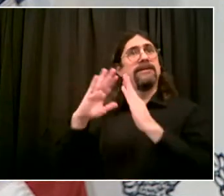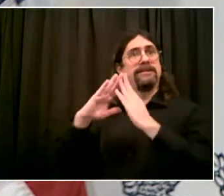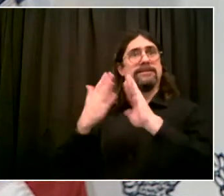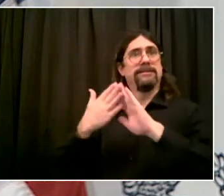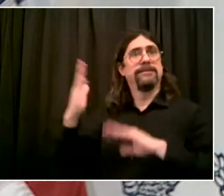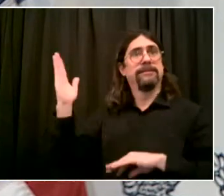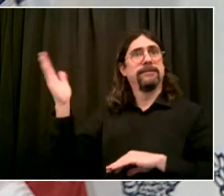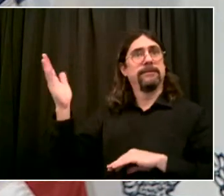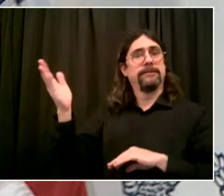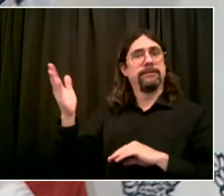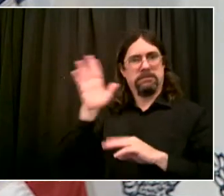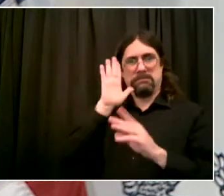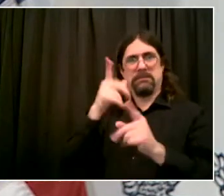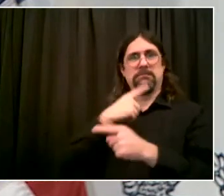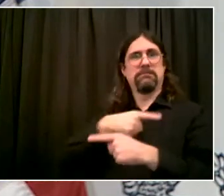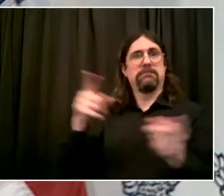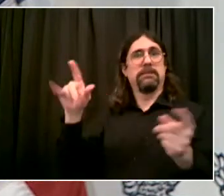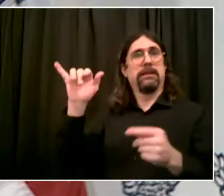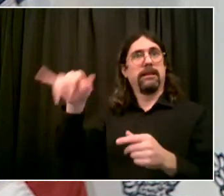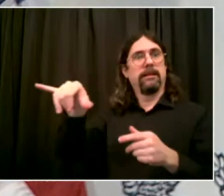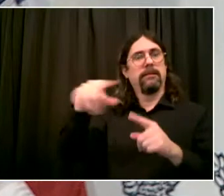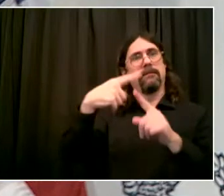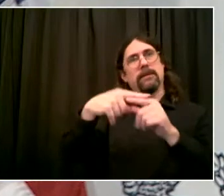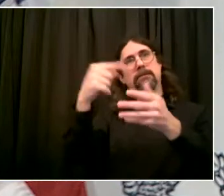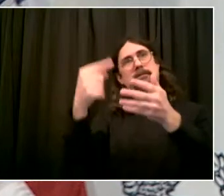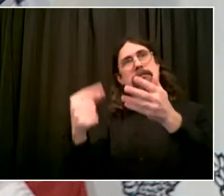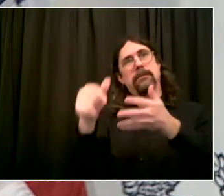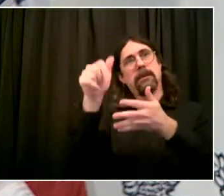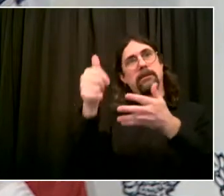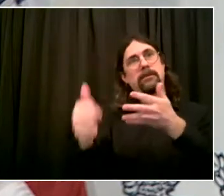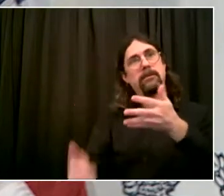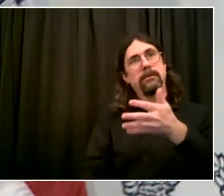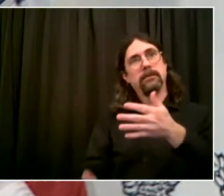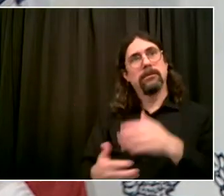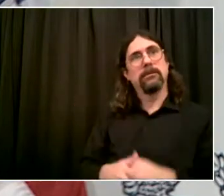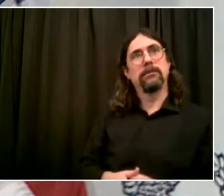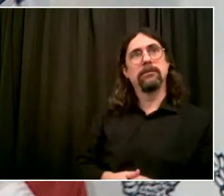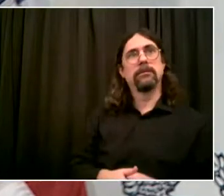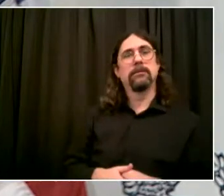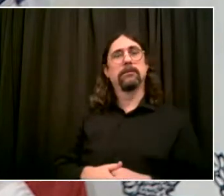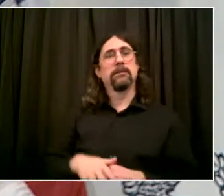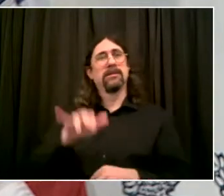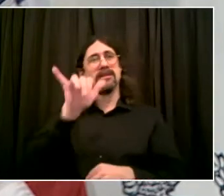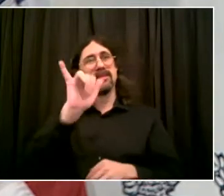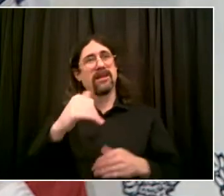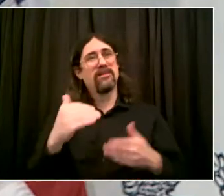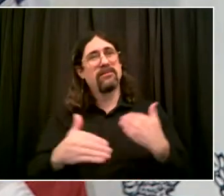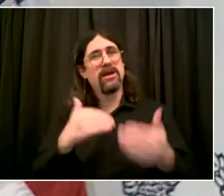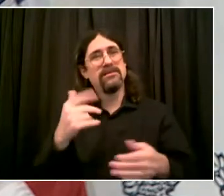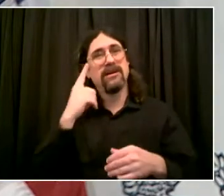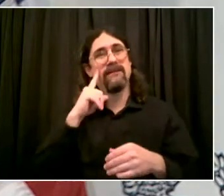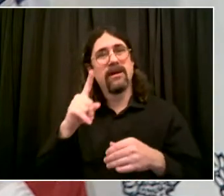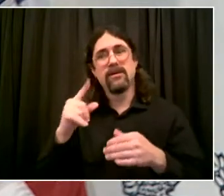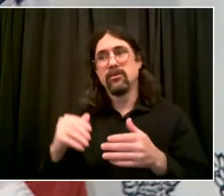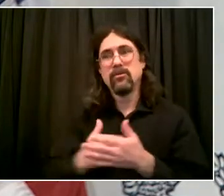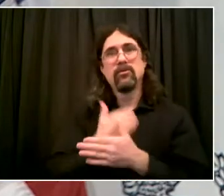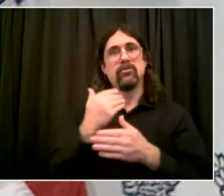THINGS YOU WILL HEAR ABOUT TOOGNIHHT IN THE STATE OF THE CITY. THIS IS A MAJOR STTEP FORWARD, IS GOING TO BE IMPLEMENTEDE RIGHT AWAY.